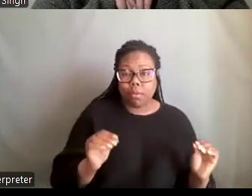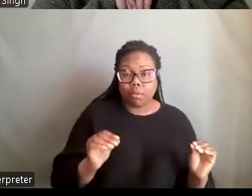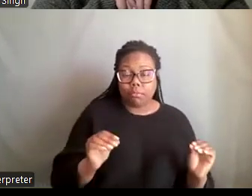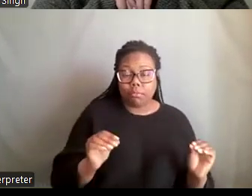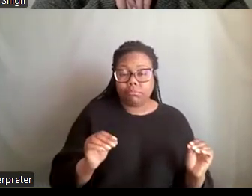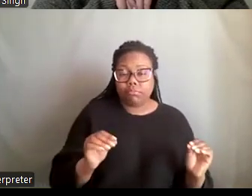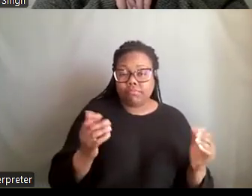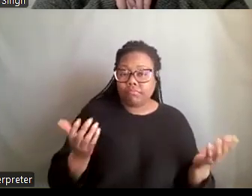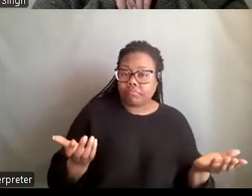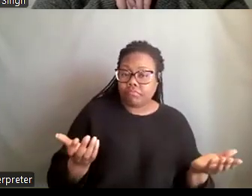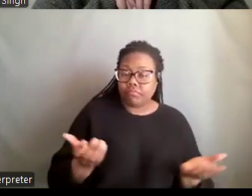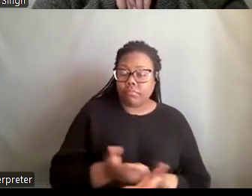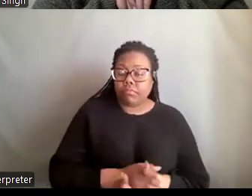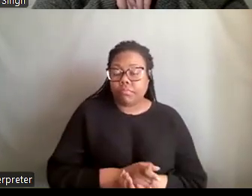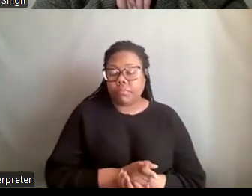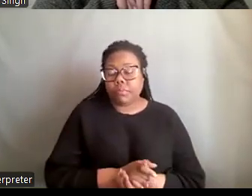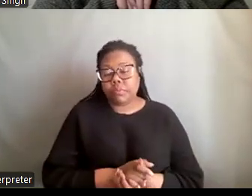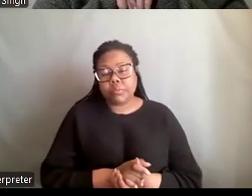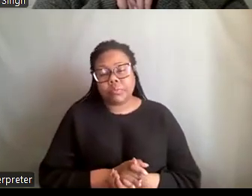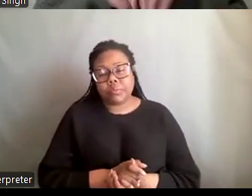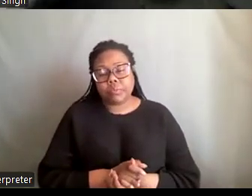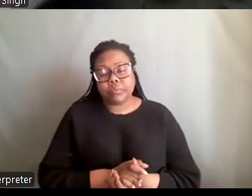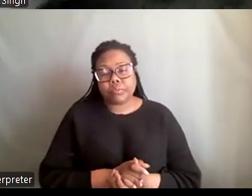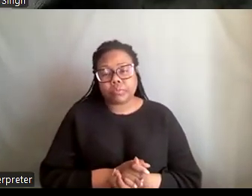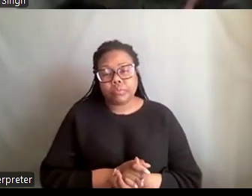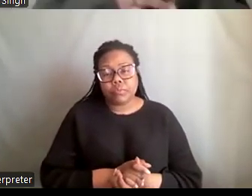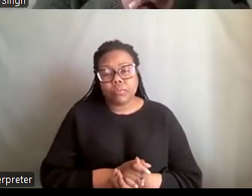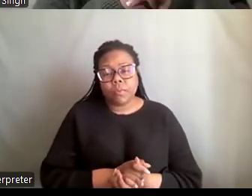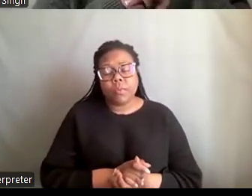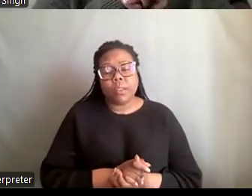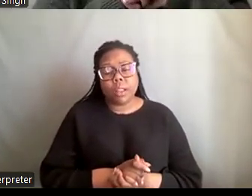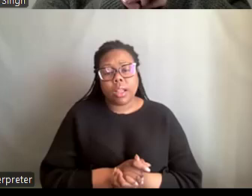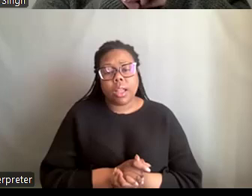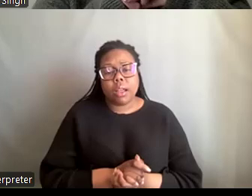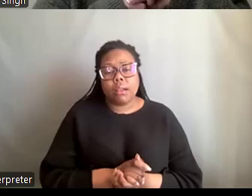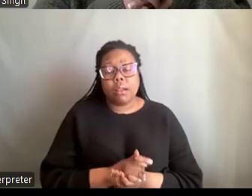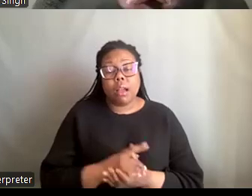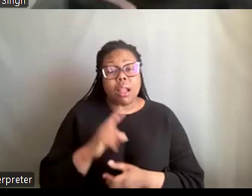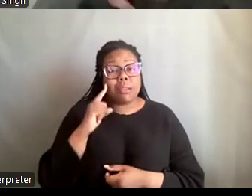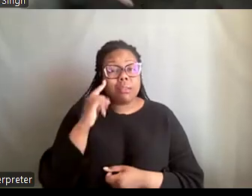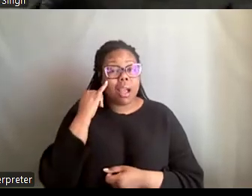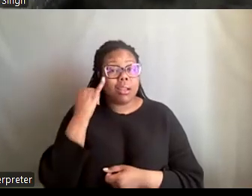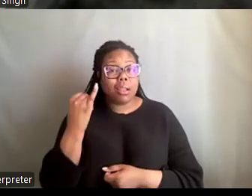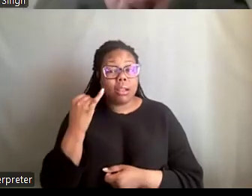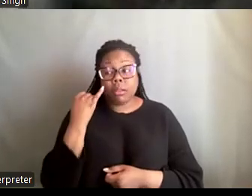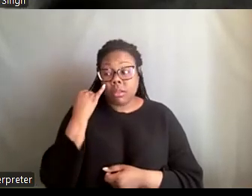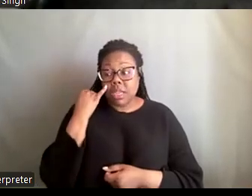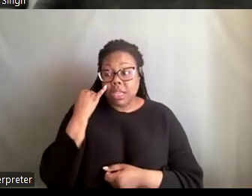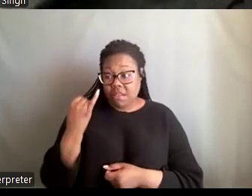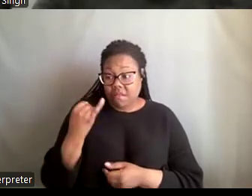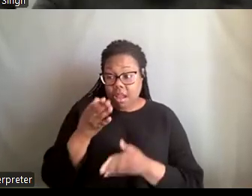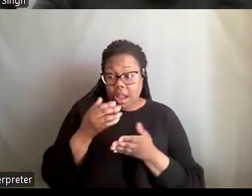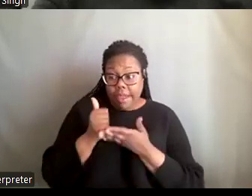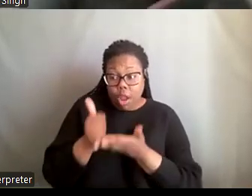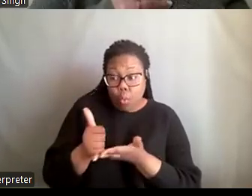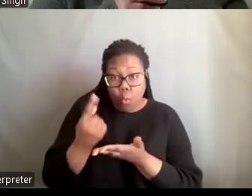is it's better to do something than nothing. So I think that